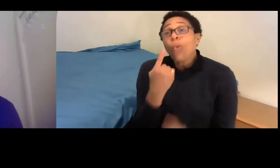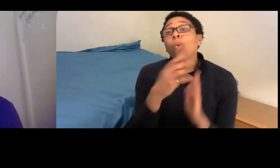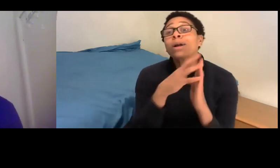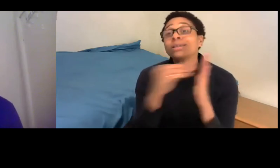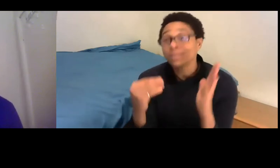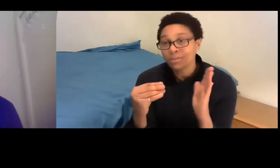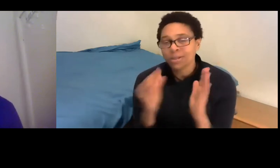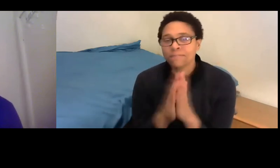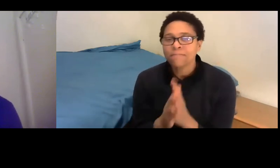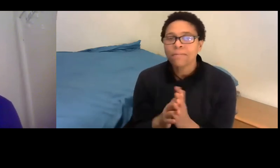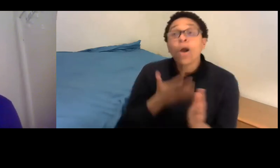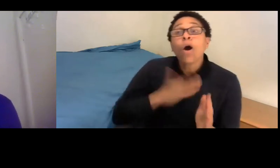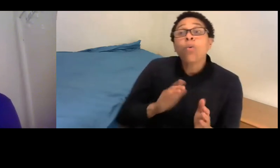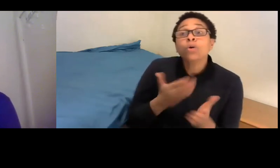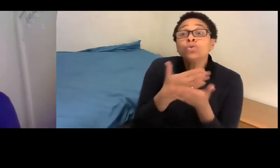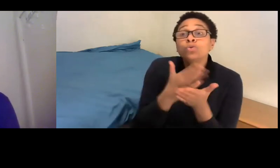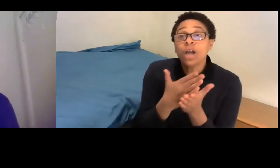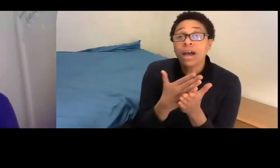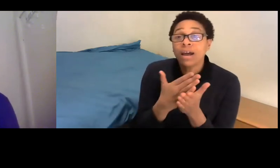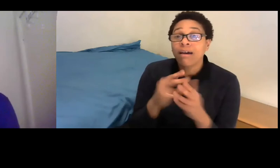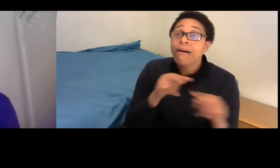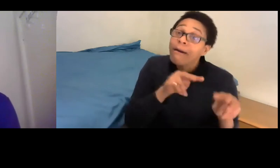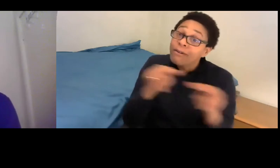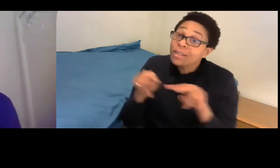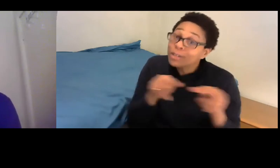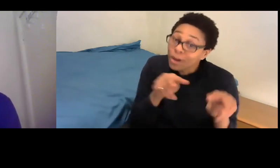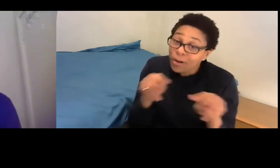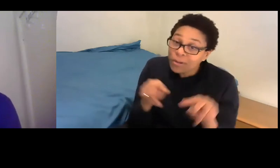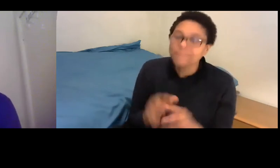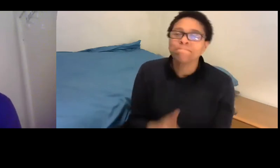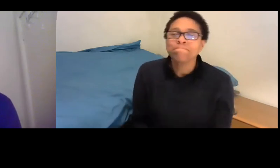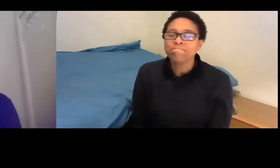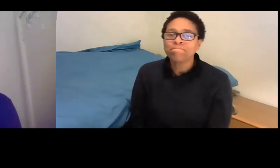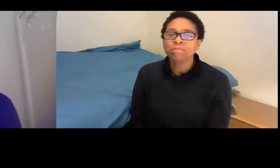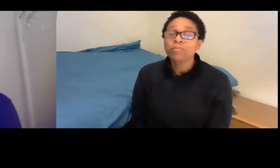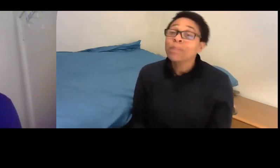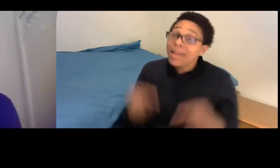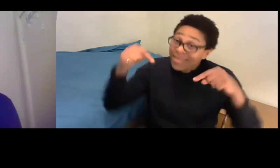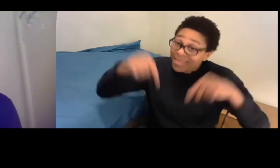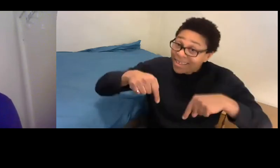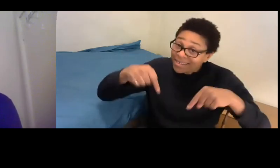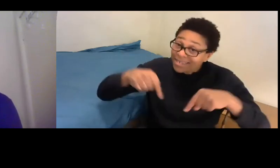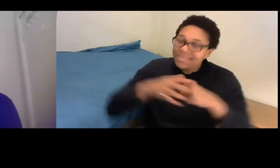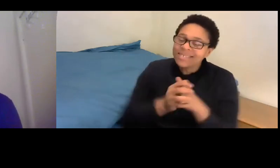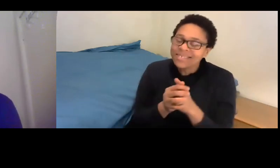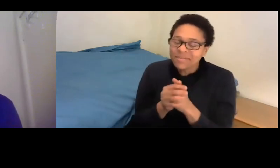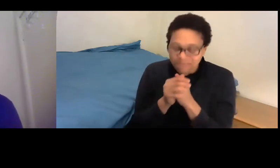would like to share a video. So, you know, this was I think, this